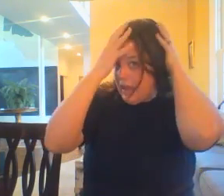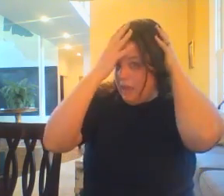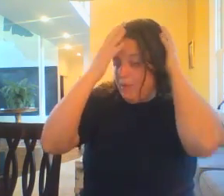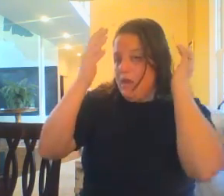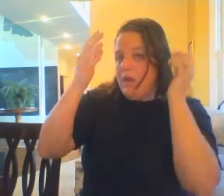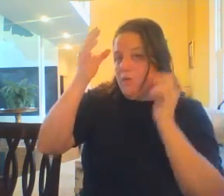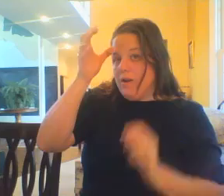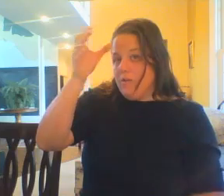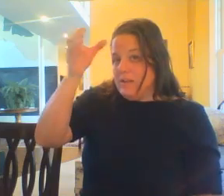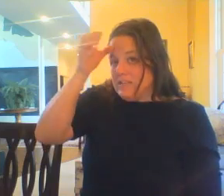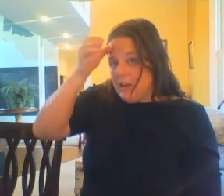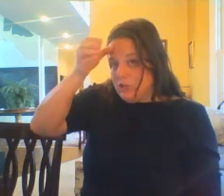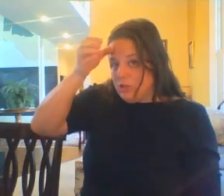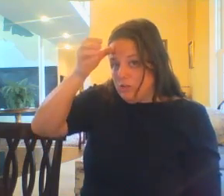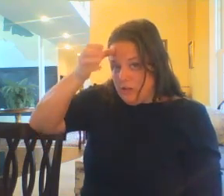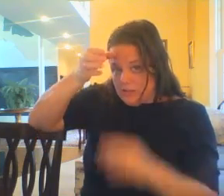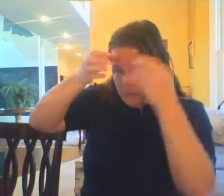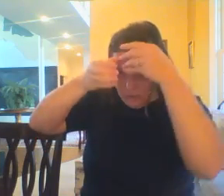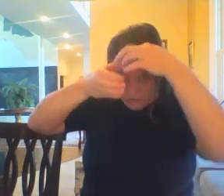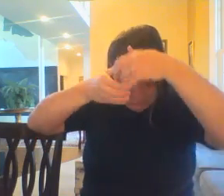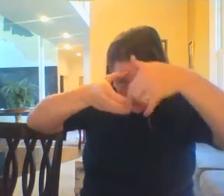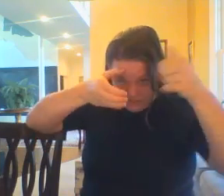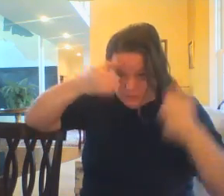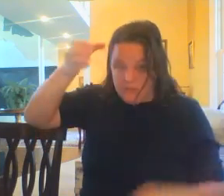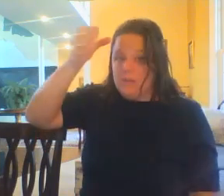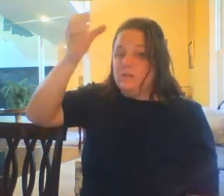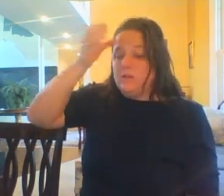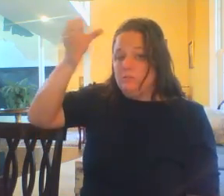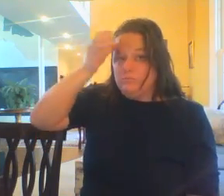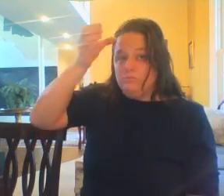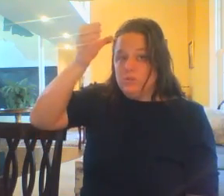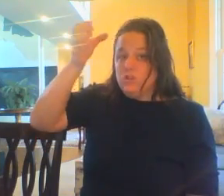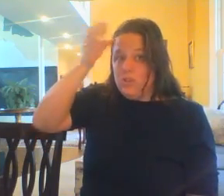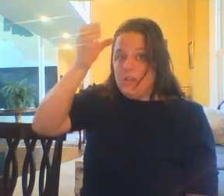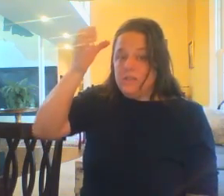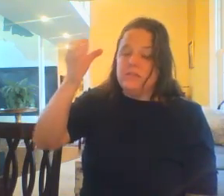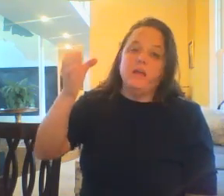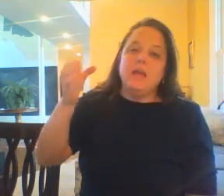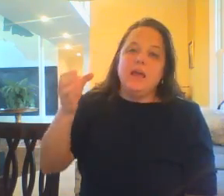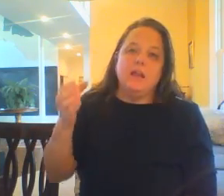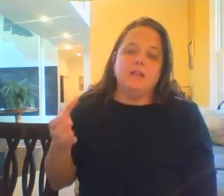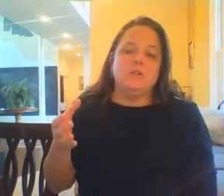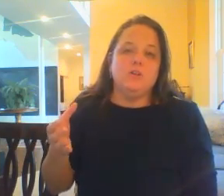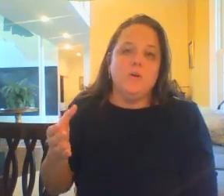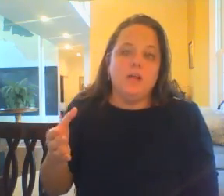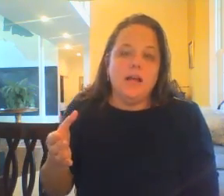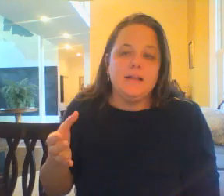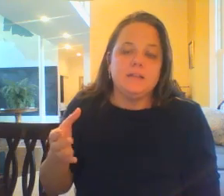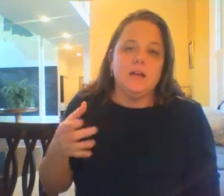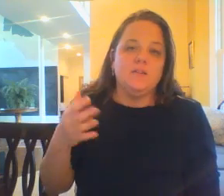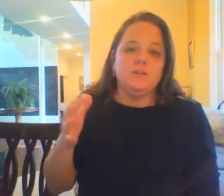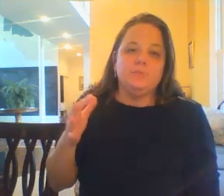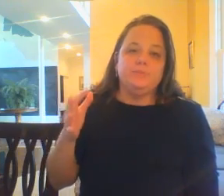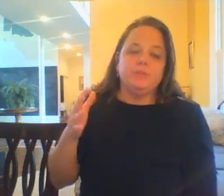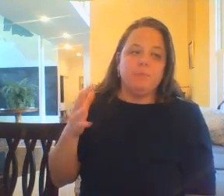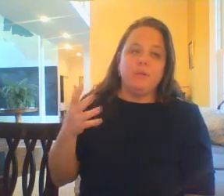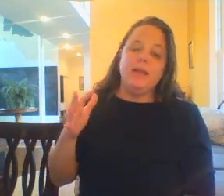cap whatever in it's extra and you got some extra brains here so genius and I